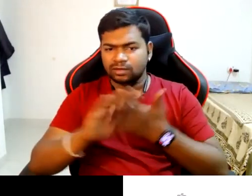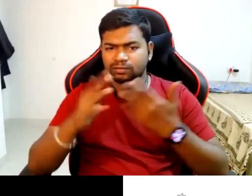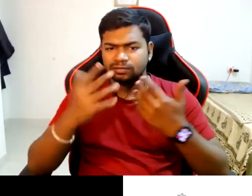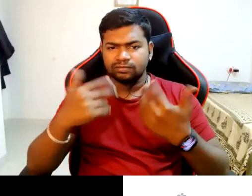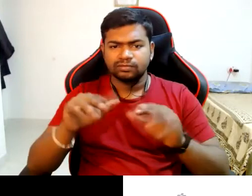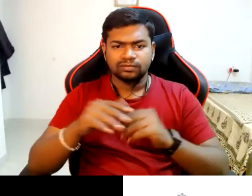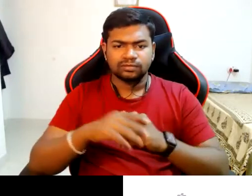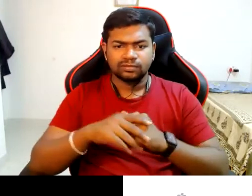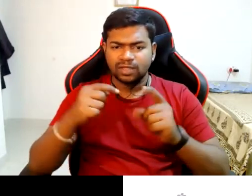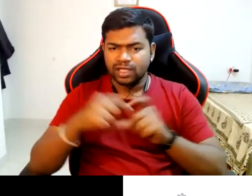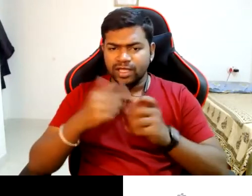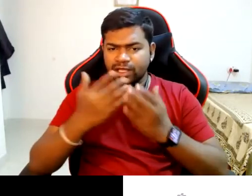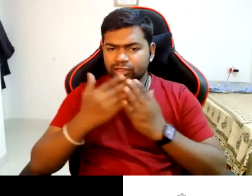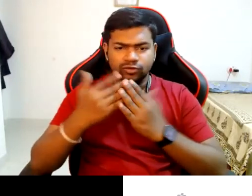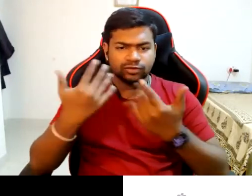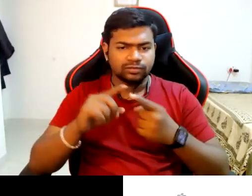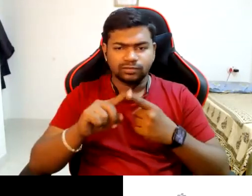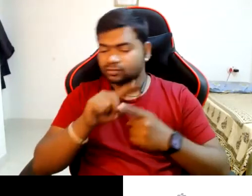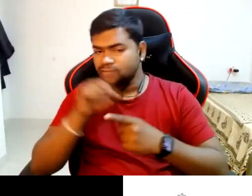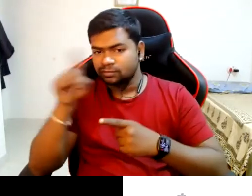Then when you want to enter the workplace, the entering is the hardest.